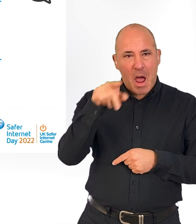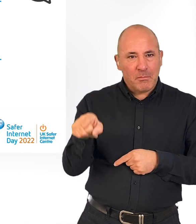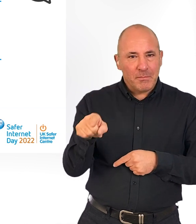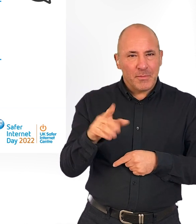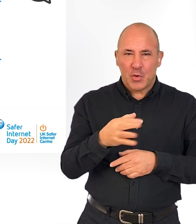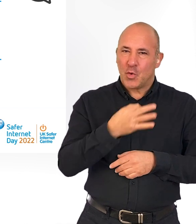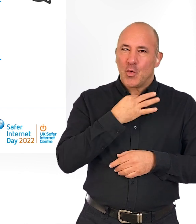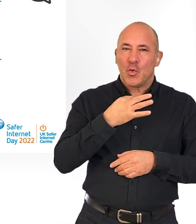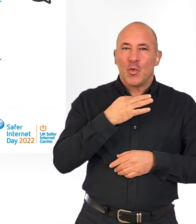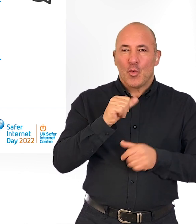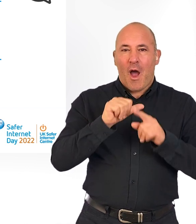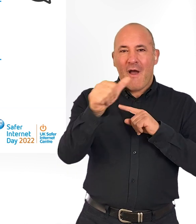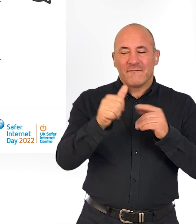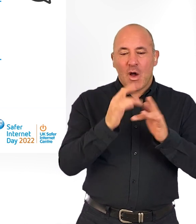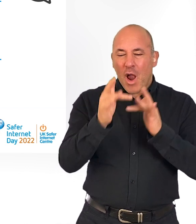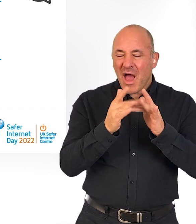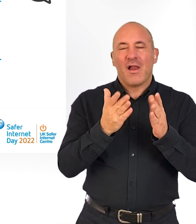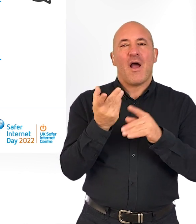It is very risky to agree to meet up offline with them.